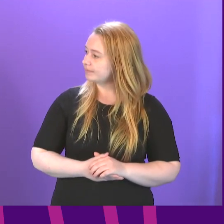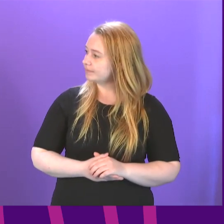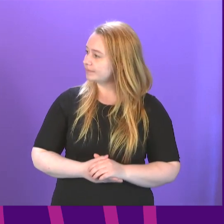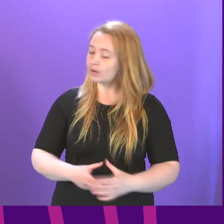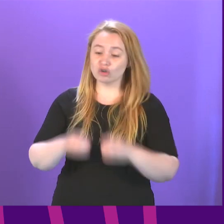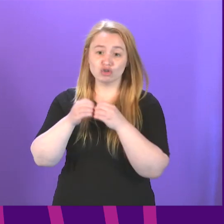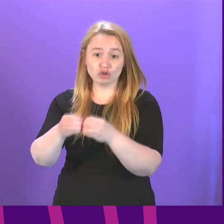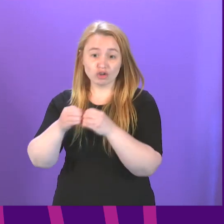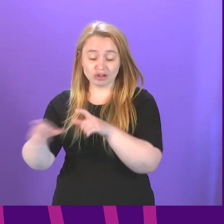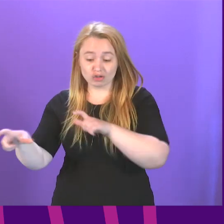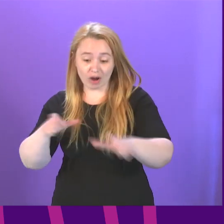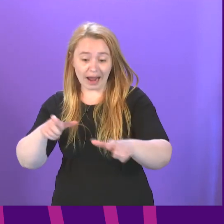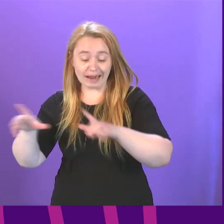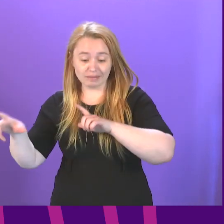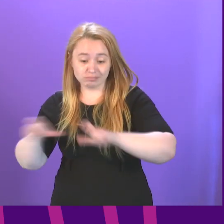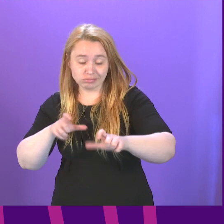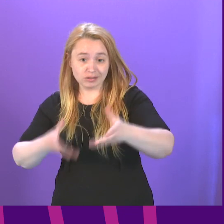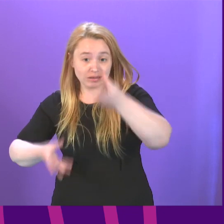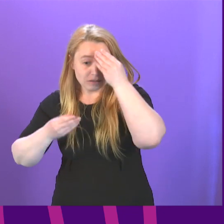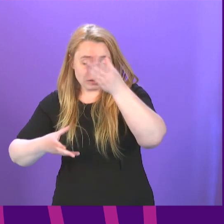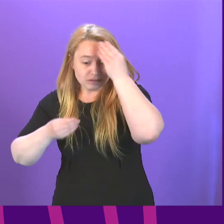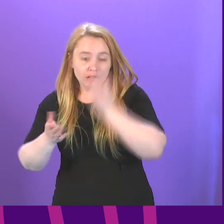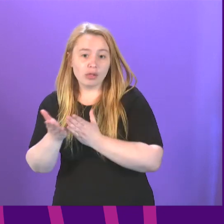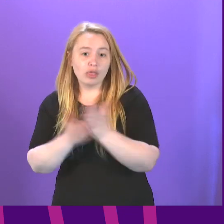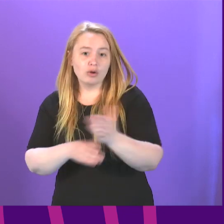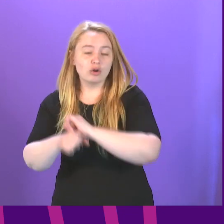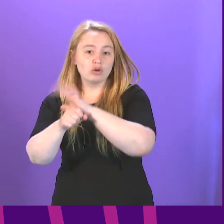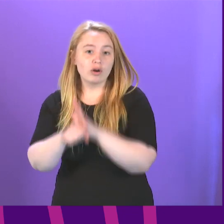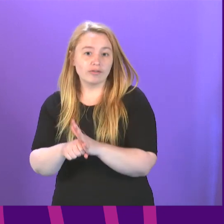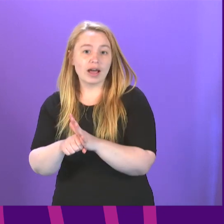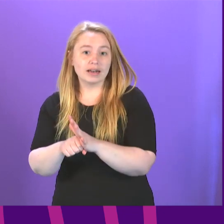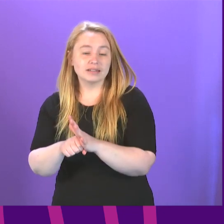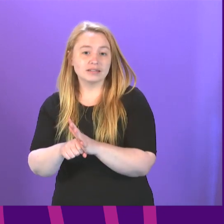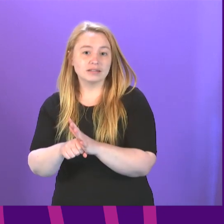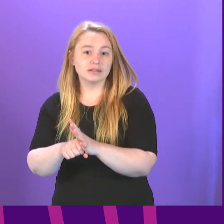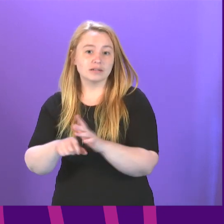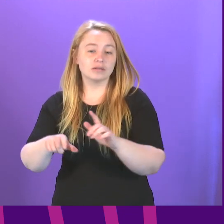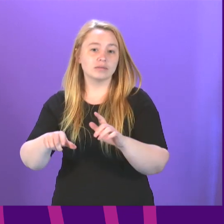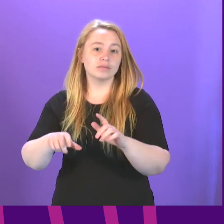maintain their studies in spite of the pandemic, strike action in colleges is undesirable and in